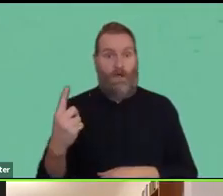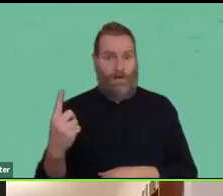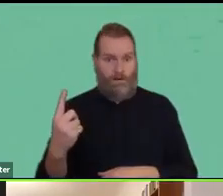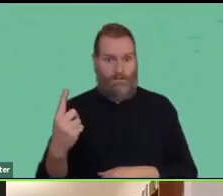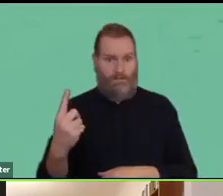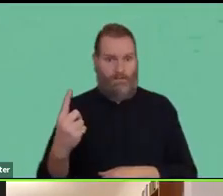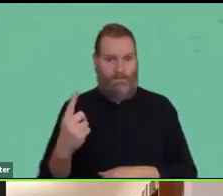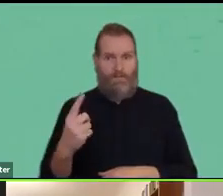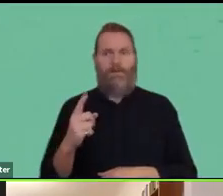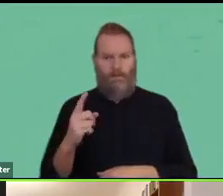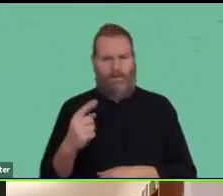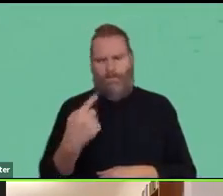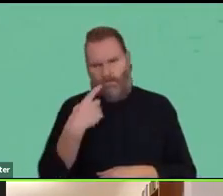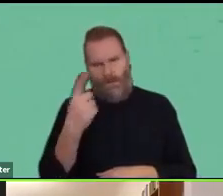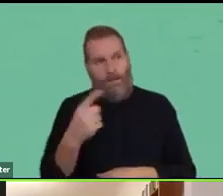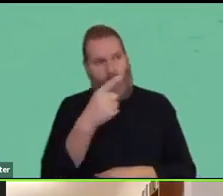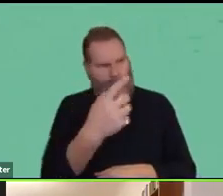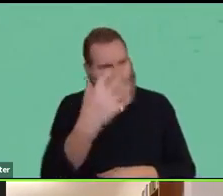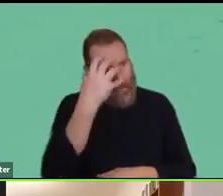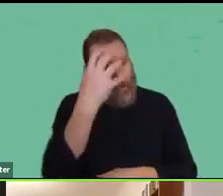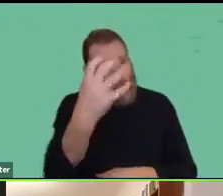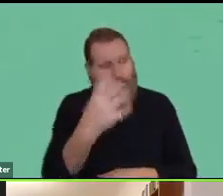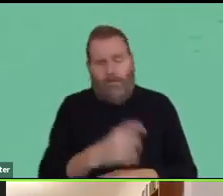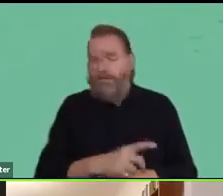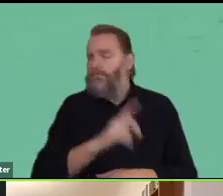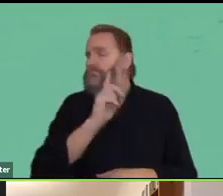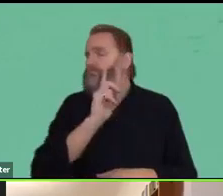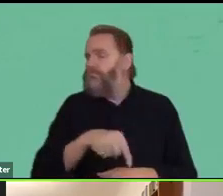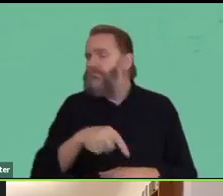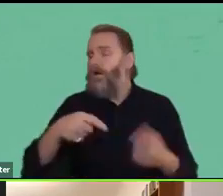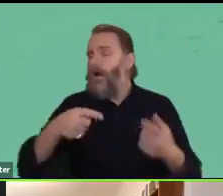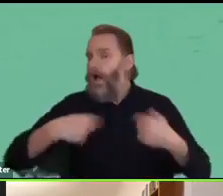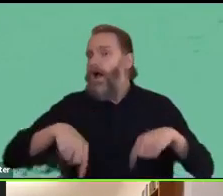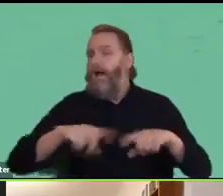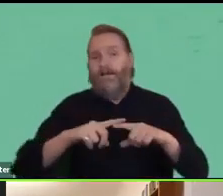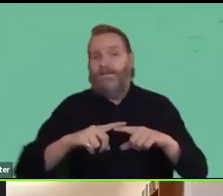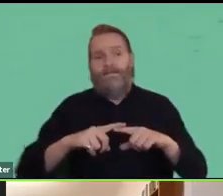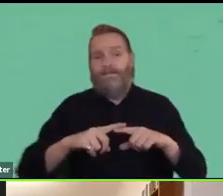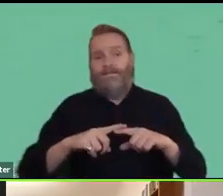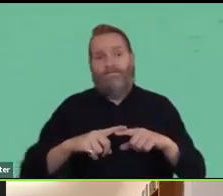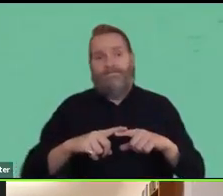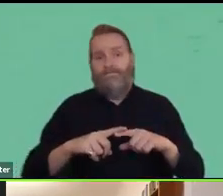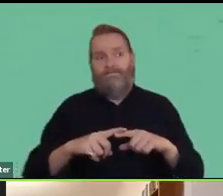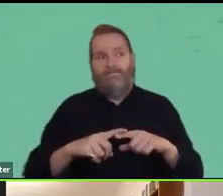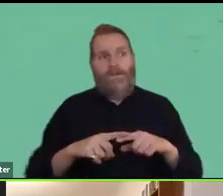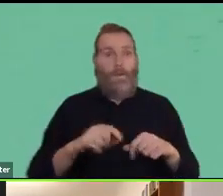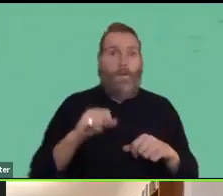take that debate seriously they are not likely to reverse their pay freeze unless they can